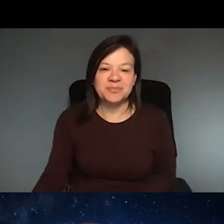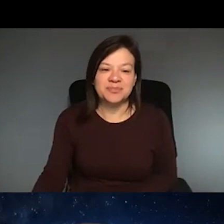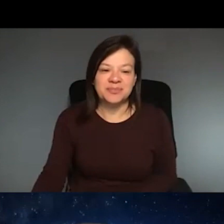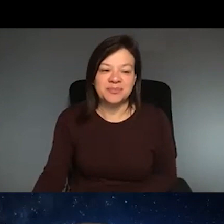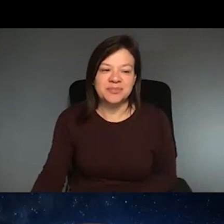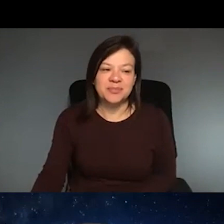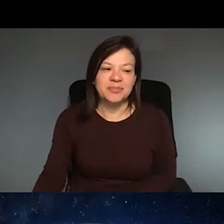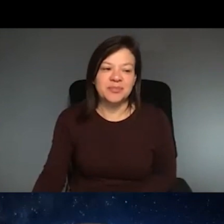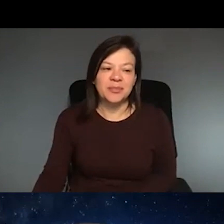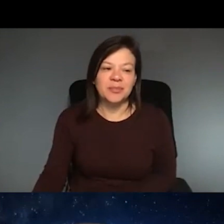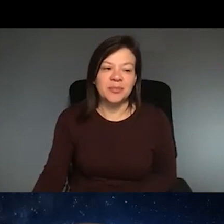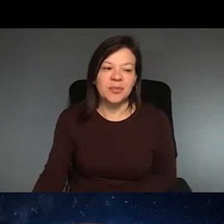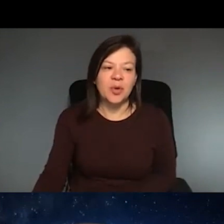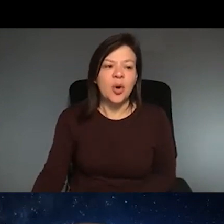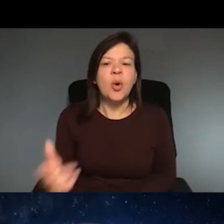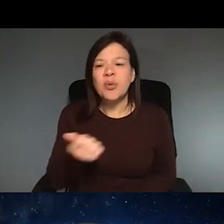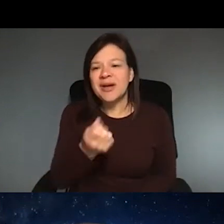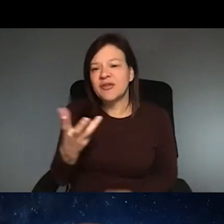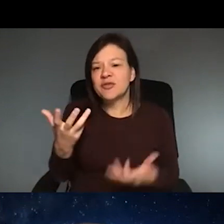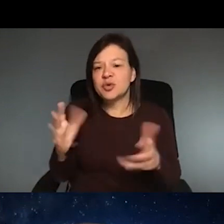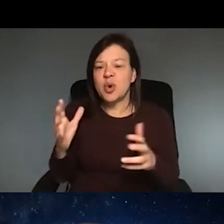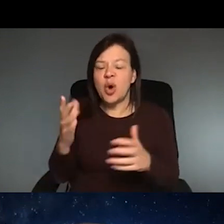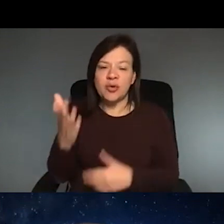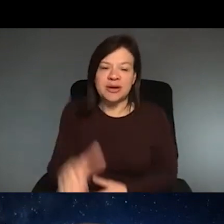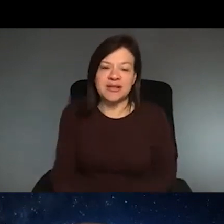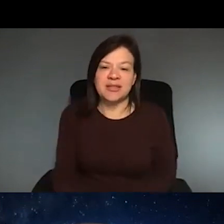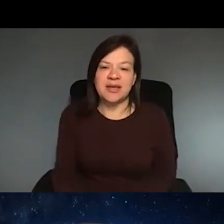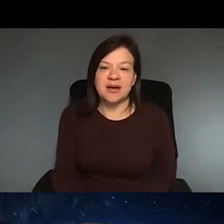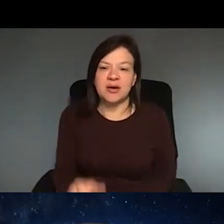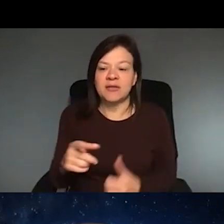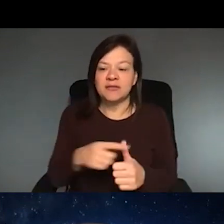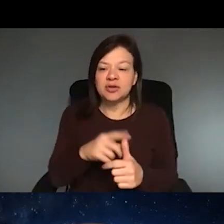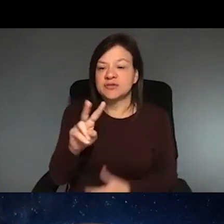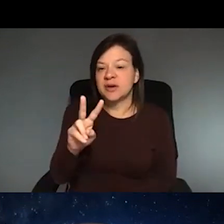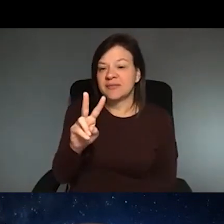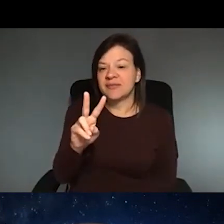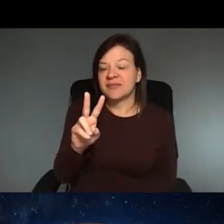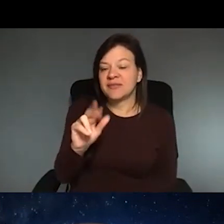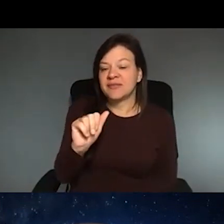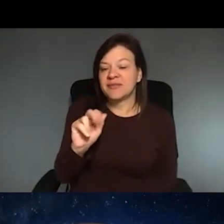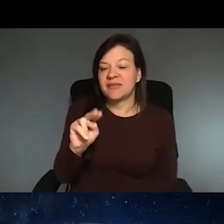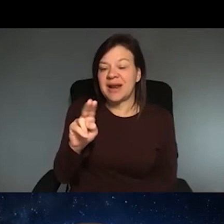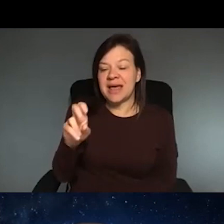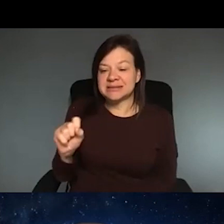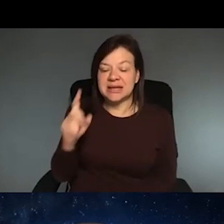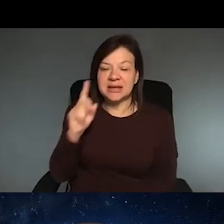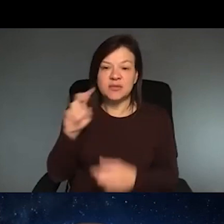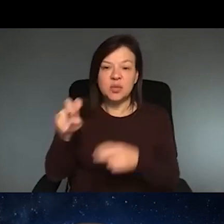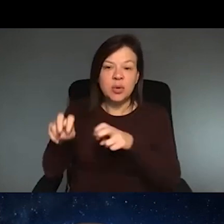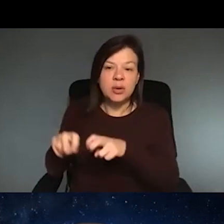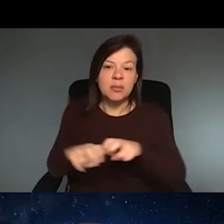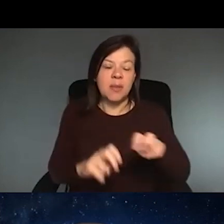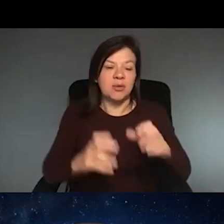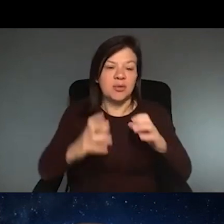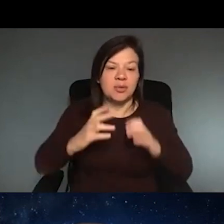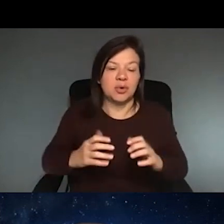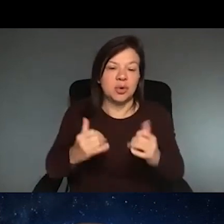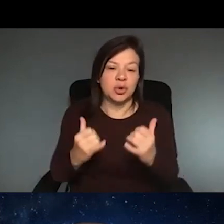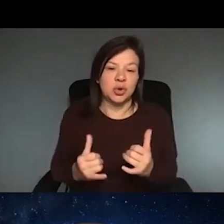A COUPLE ALREADY IN THERE. FIRST ONE FROM VANESSA HUNT. IF YOU WANT TO MIGRATE A CUSTOMER'S CURRENT WEBSITE